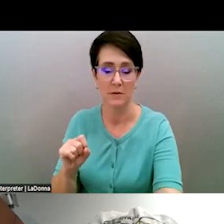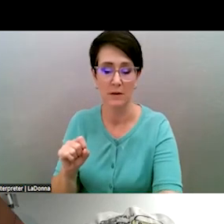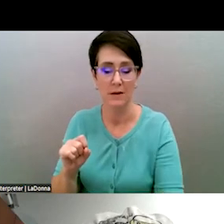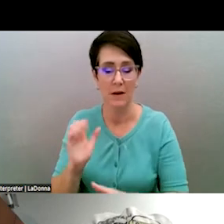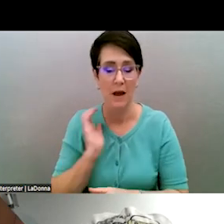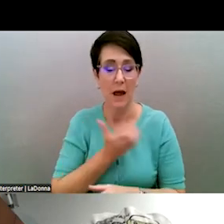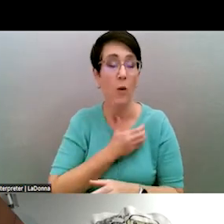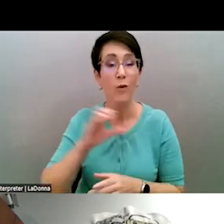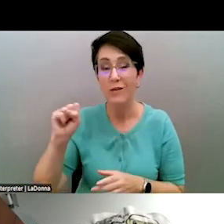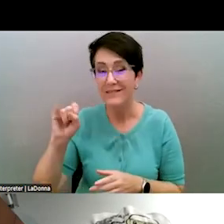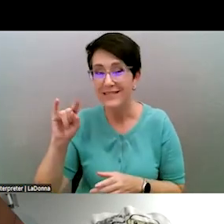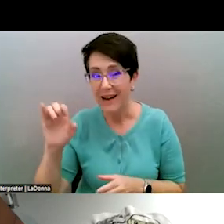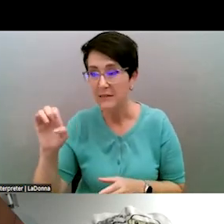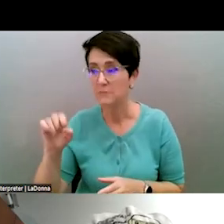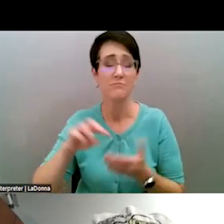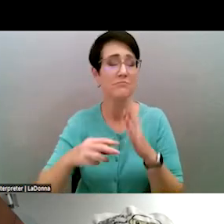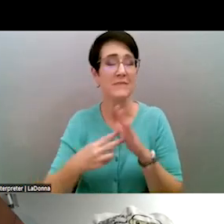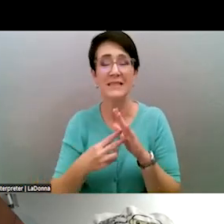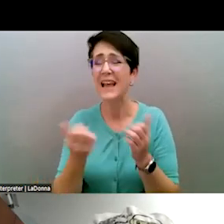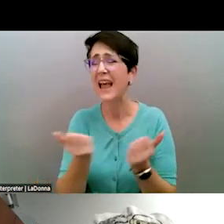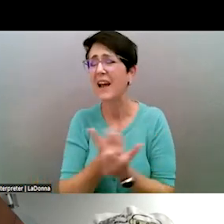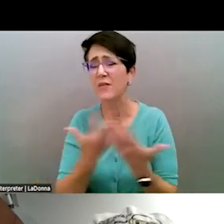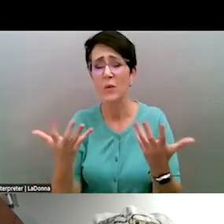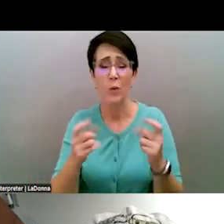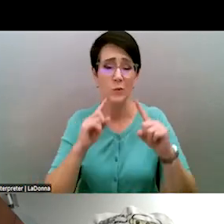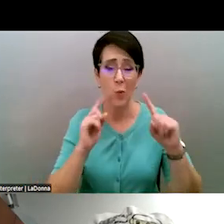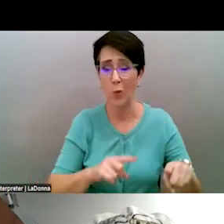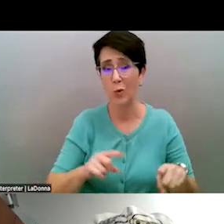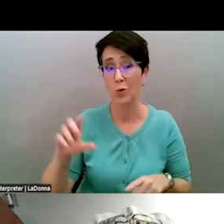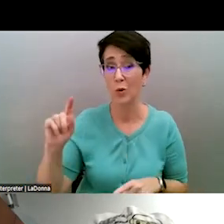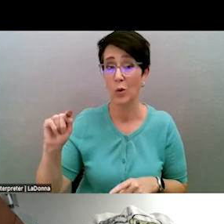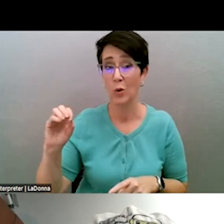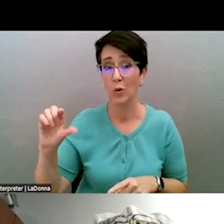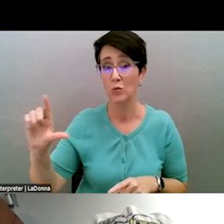KIT. ANYTHING YOU CAN ORDER FROM, THE SAMHSA STORE, YOU CAN GET THE PRINTER READY FILES.